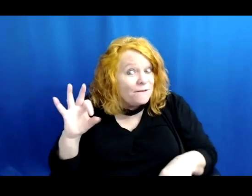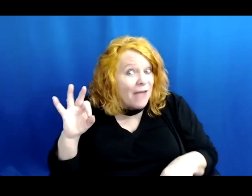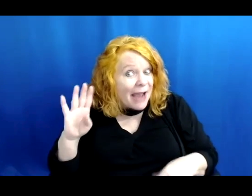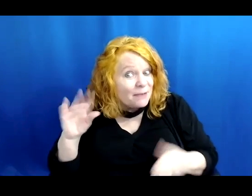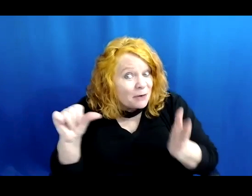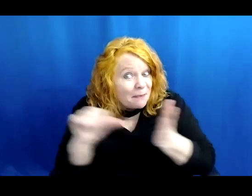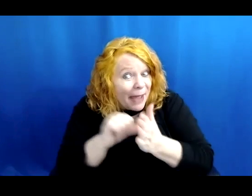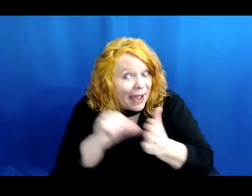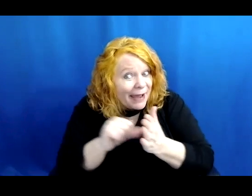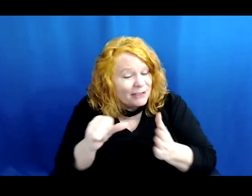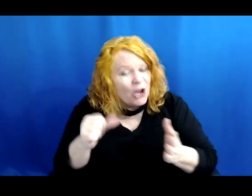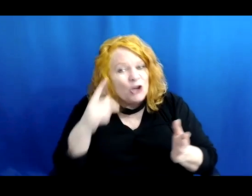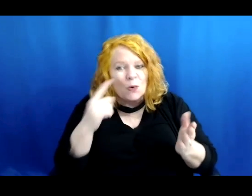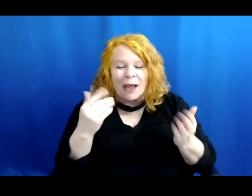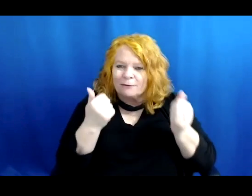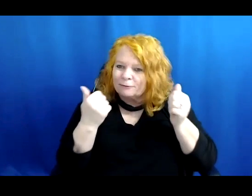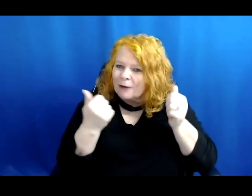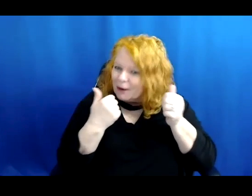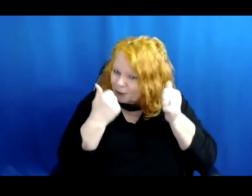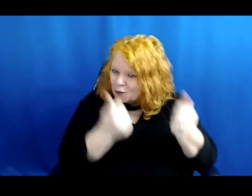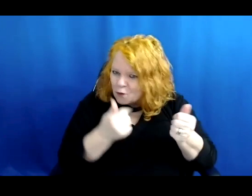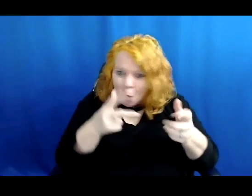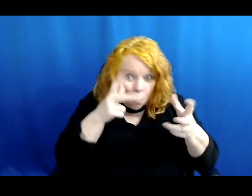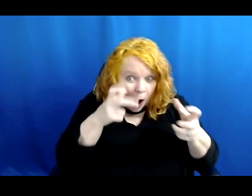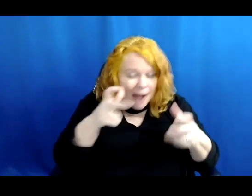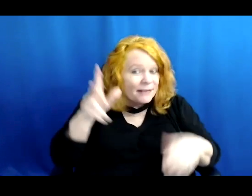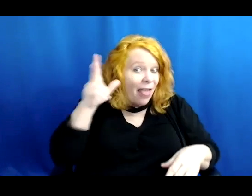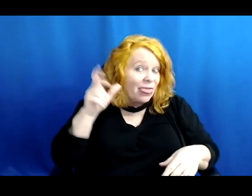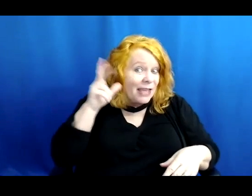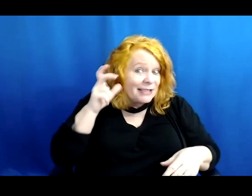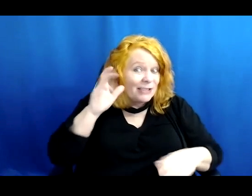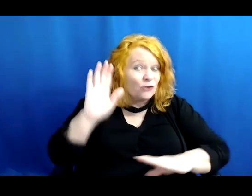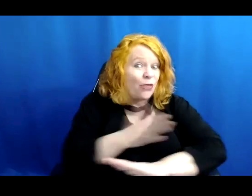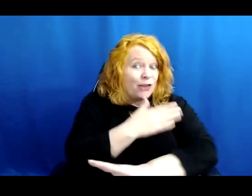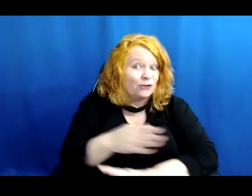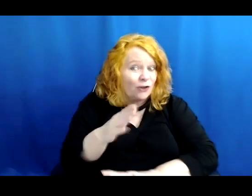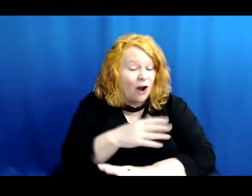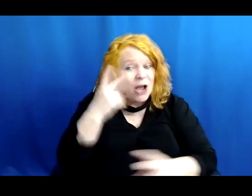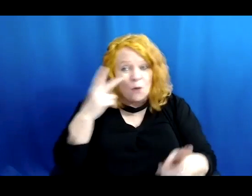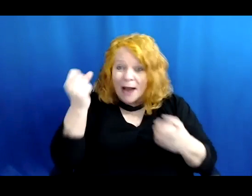You can go along and watch and listen to the singing and watch the song being signed by